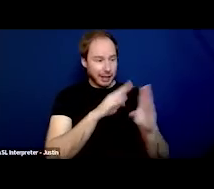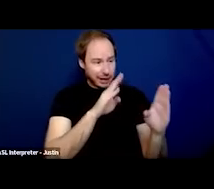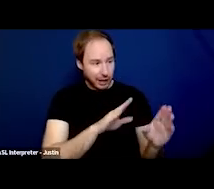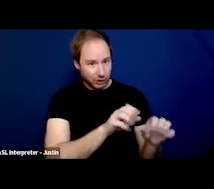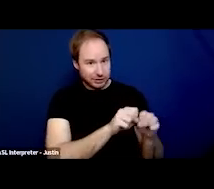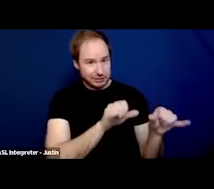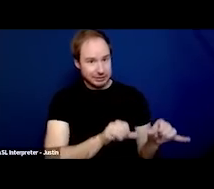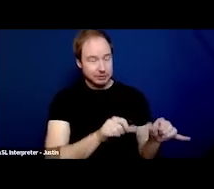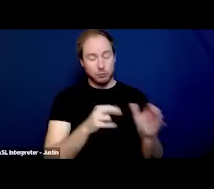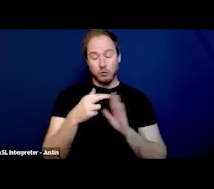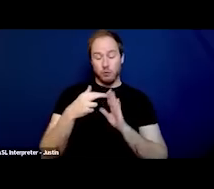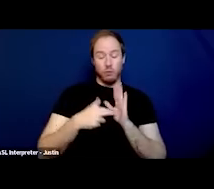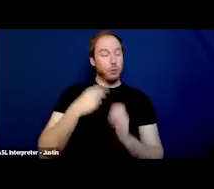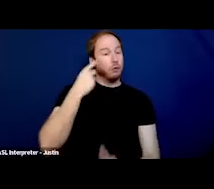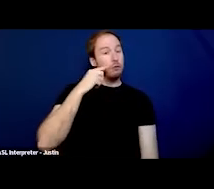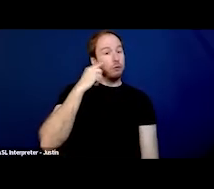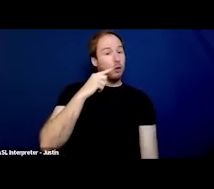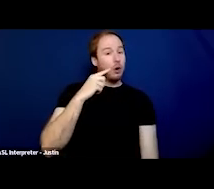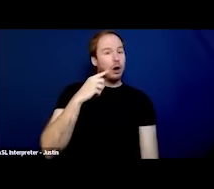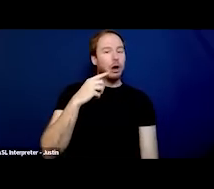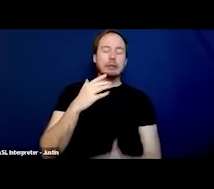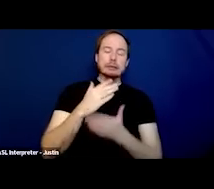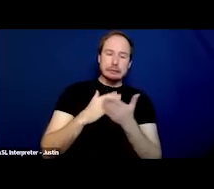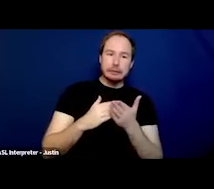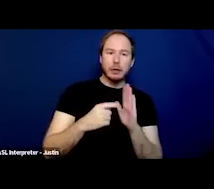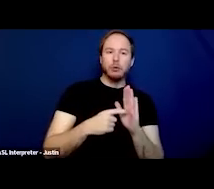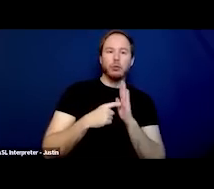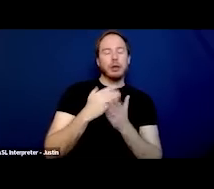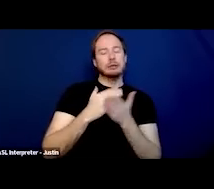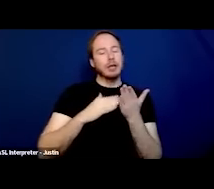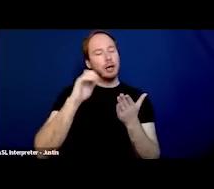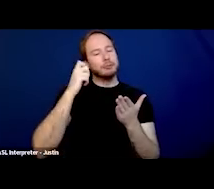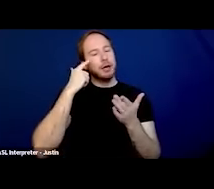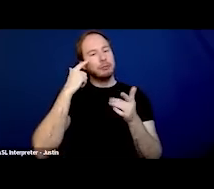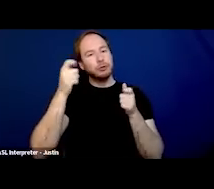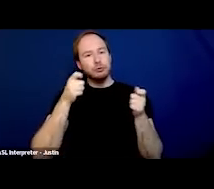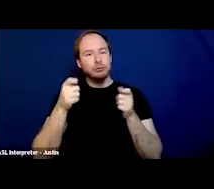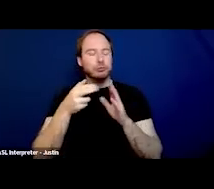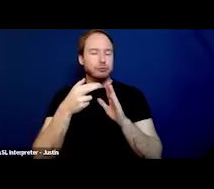these rules are created based on sometimes requirements, regulatory requirements, or funding requirements,